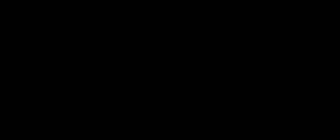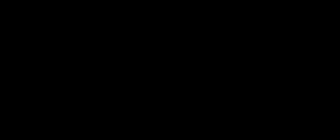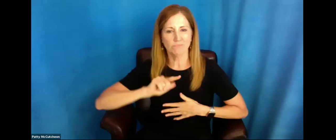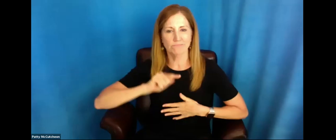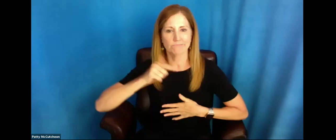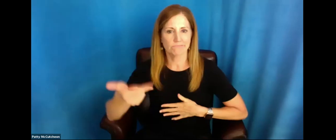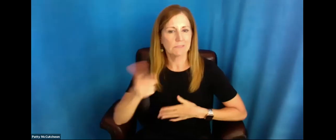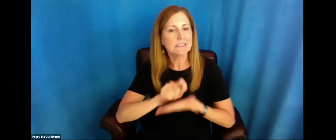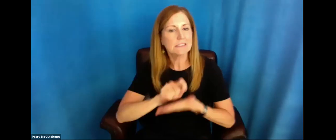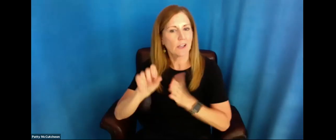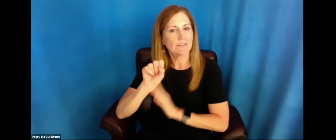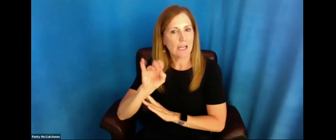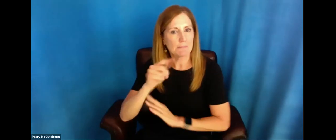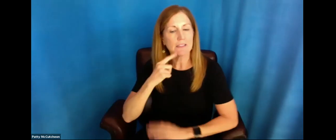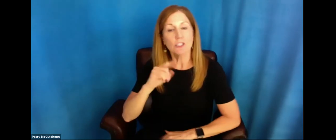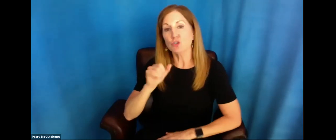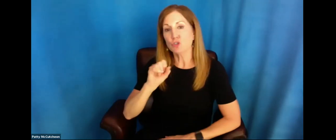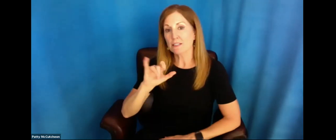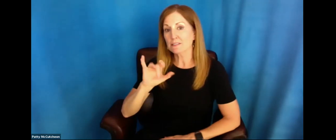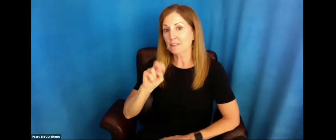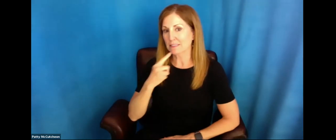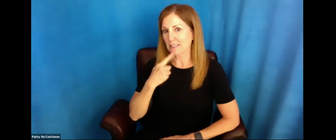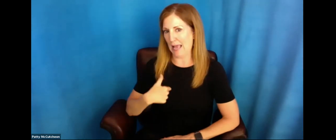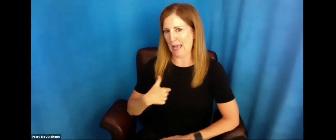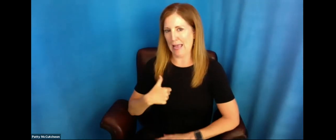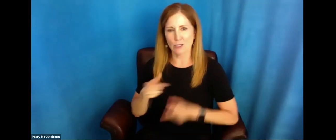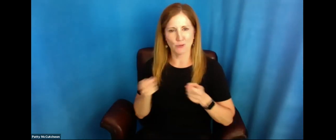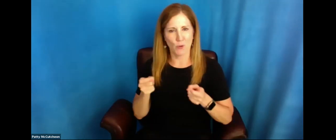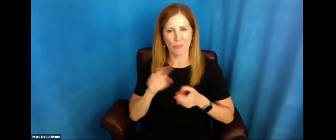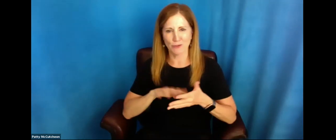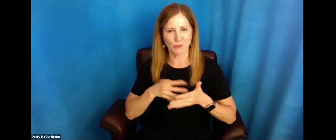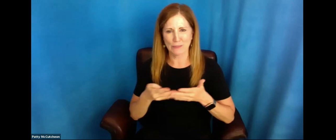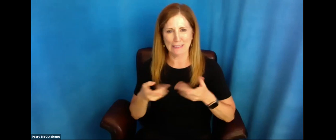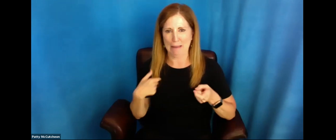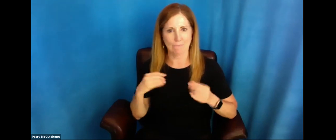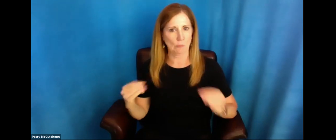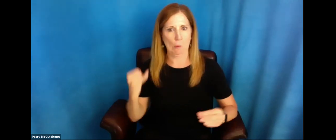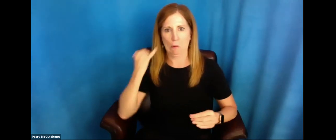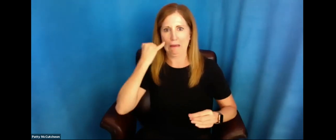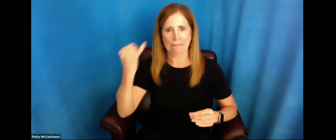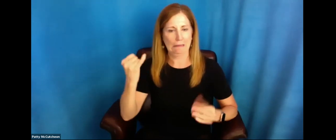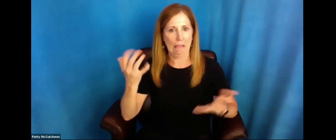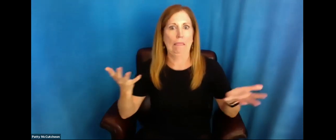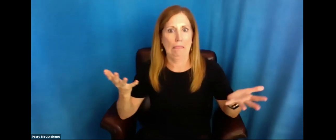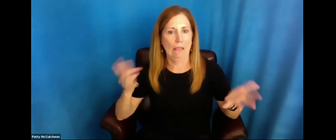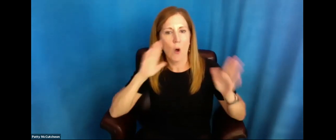Michael: ...Jessalyn said, I control the screen, but I have absolutely no idea how to do that. So hopefully somebody else will spot light him.